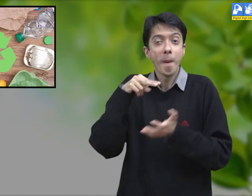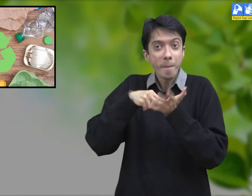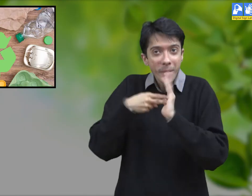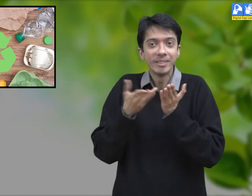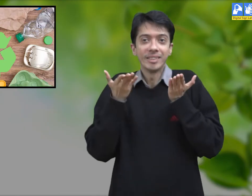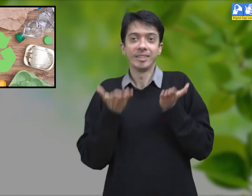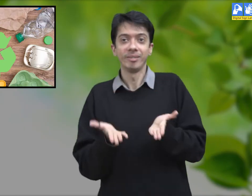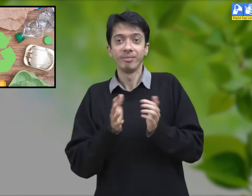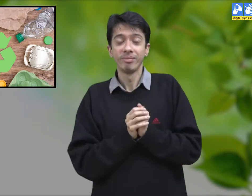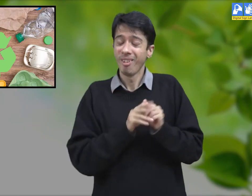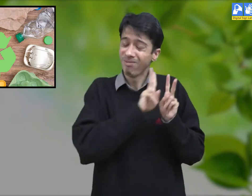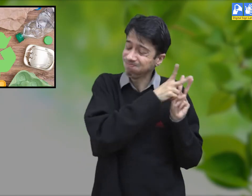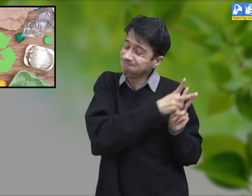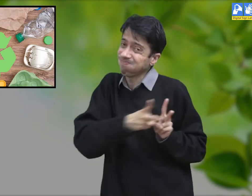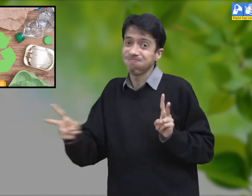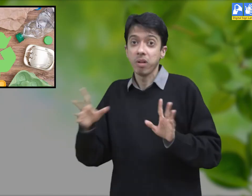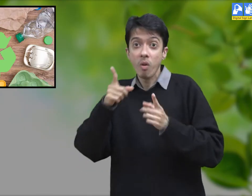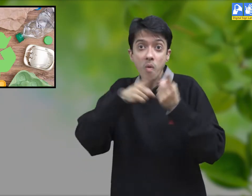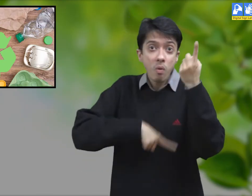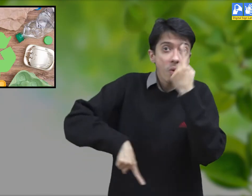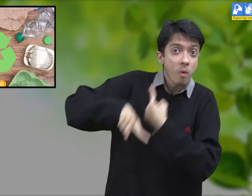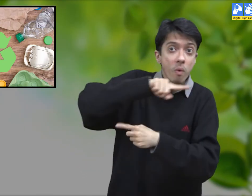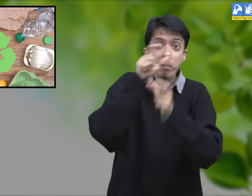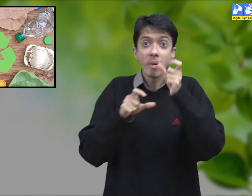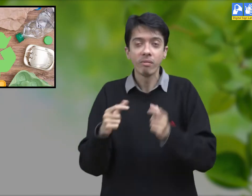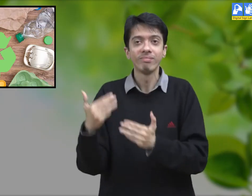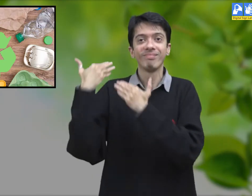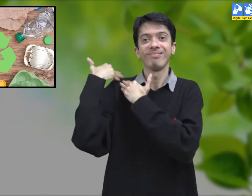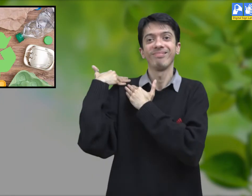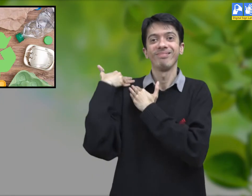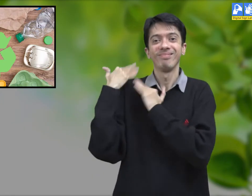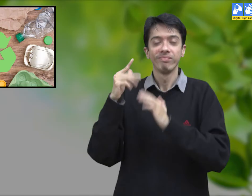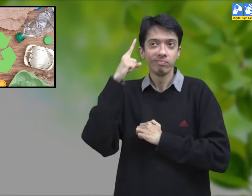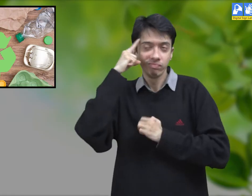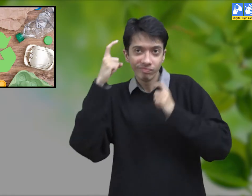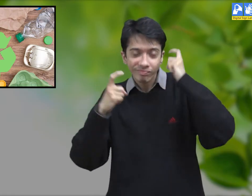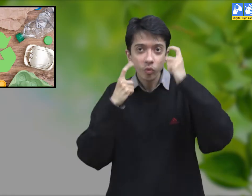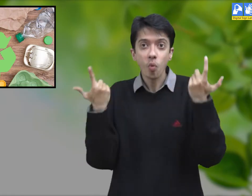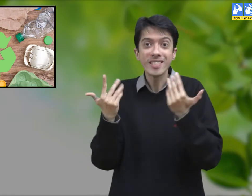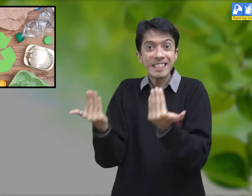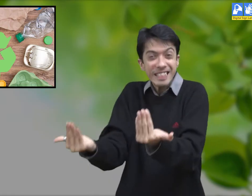This is how we use that waste products again. A waste product can be recycled in many ways.